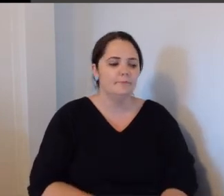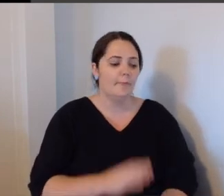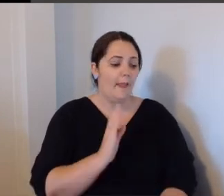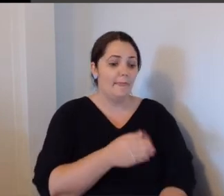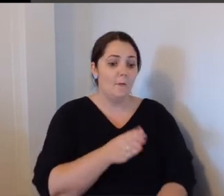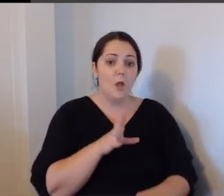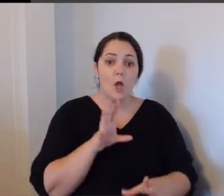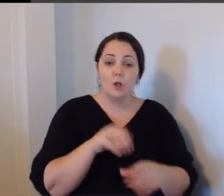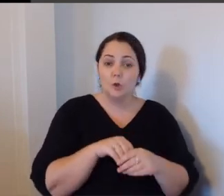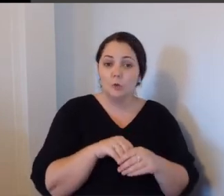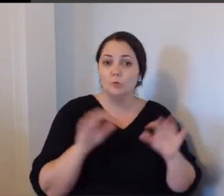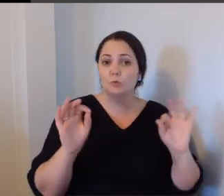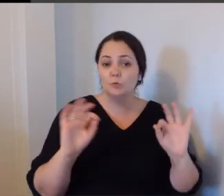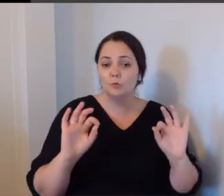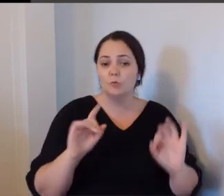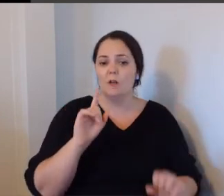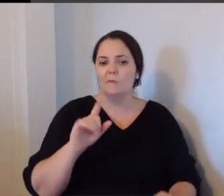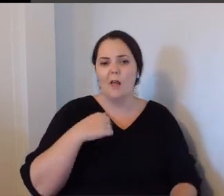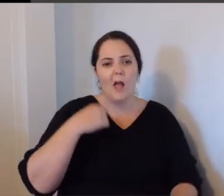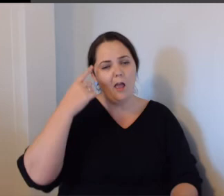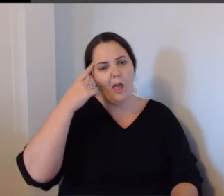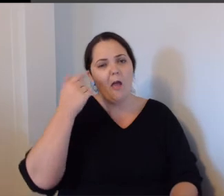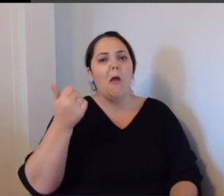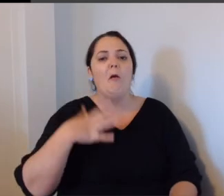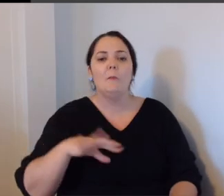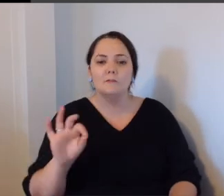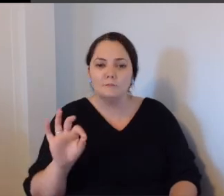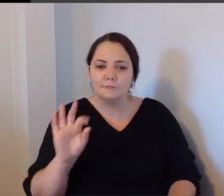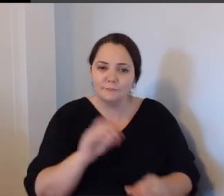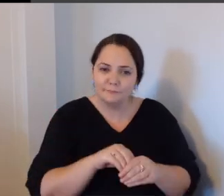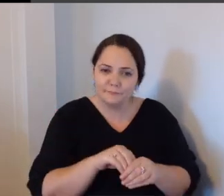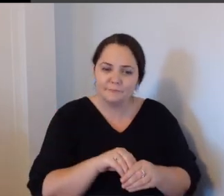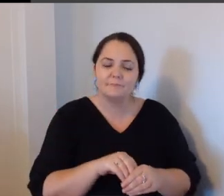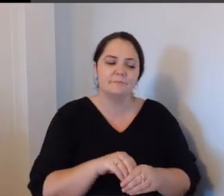round out this trope of the tortured artist as outlier quite nicely. This is a